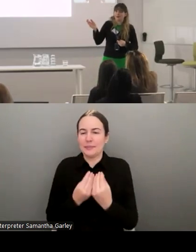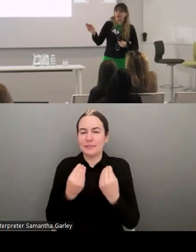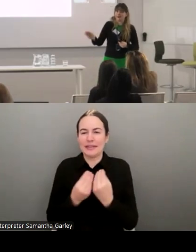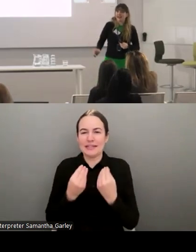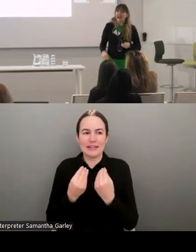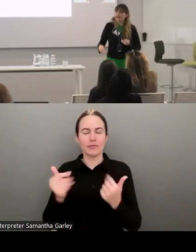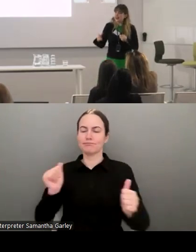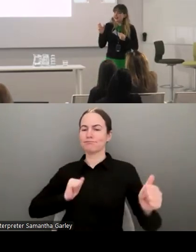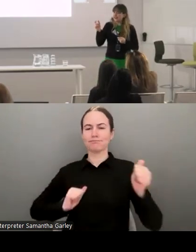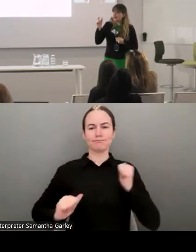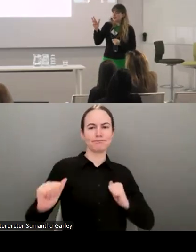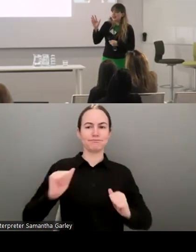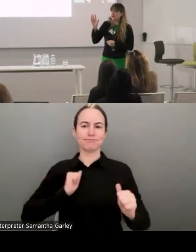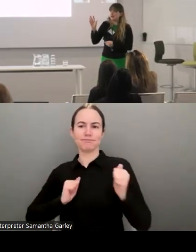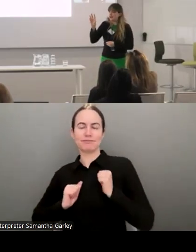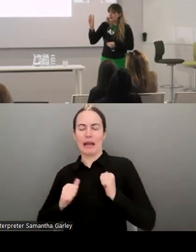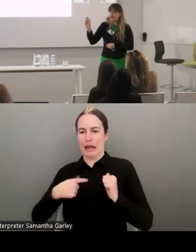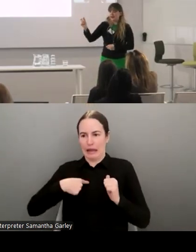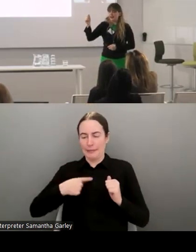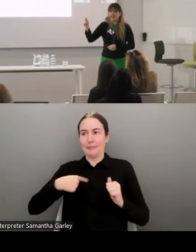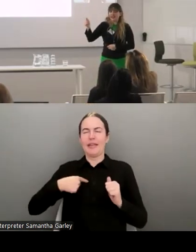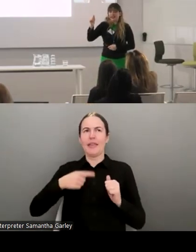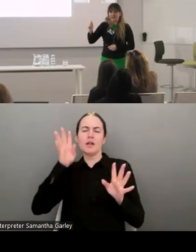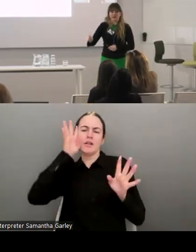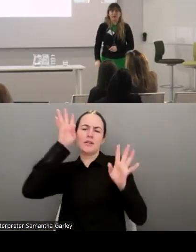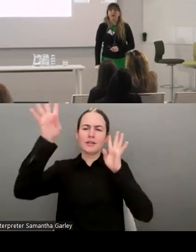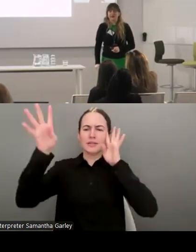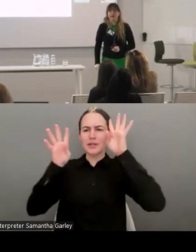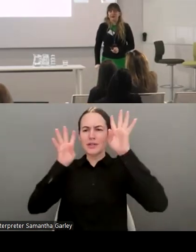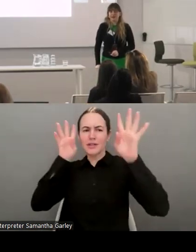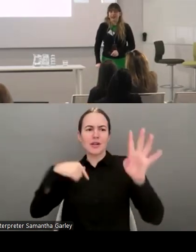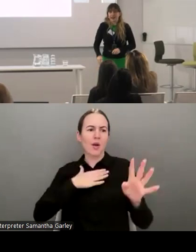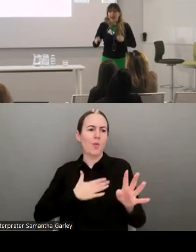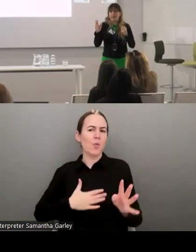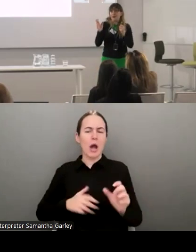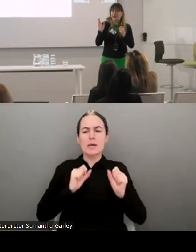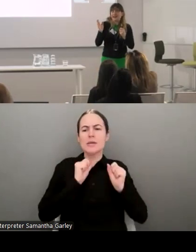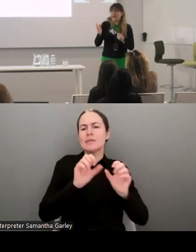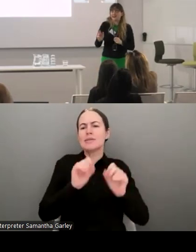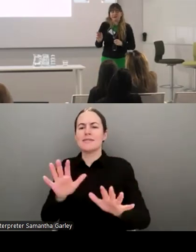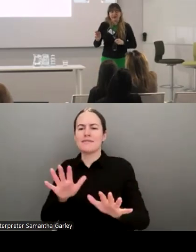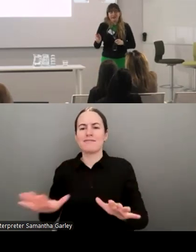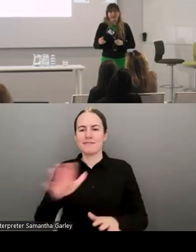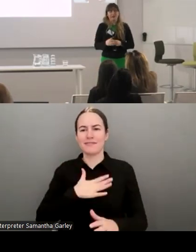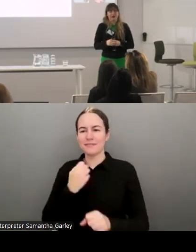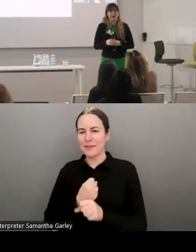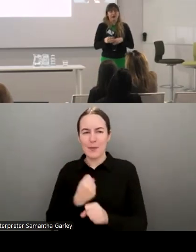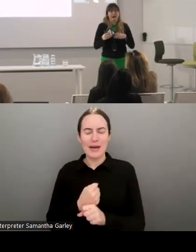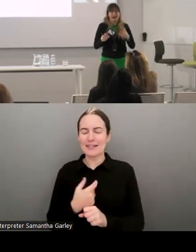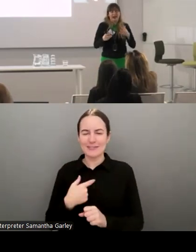or I don't have like that creative thing that I just want to put into everything. I'm more like a sociologist who thought, okay,